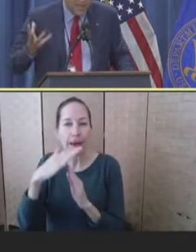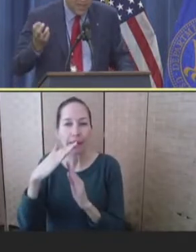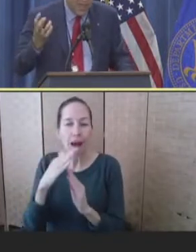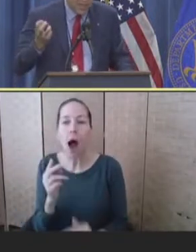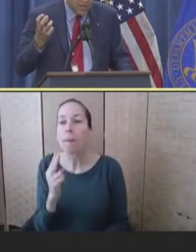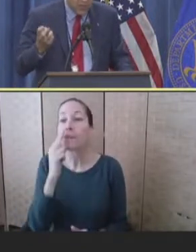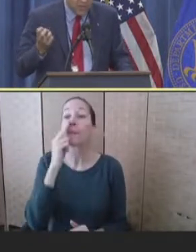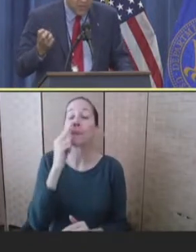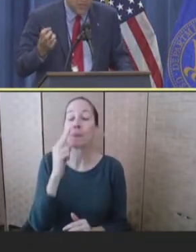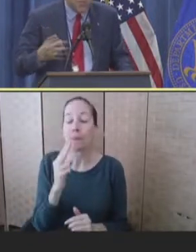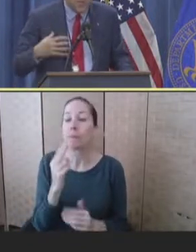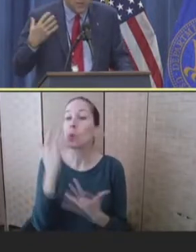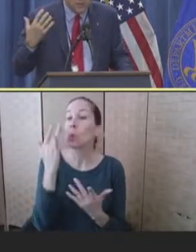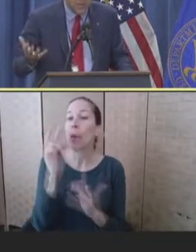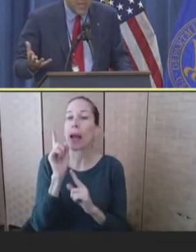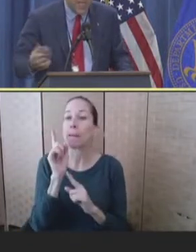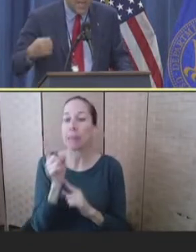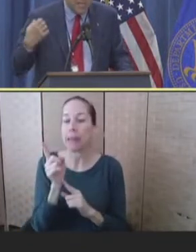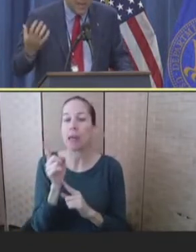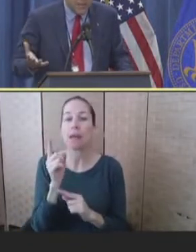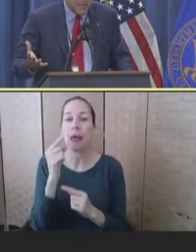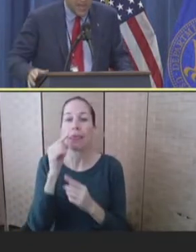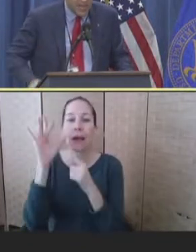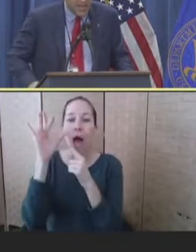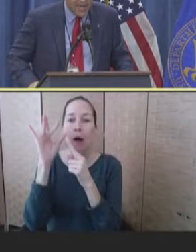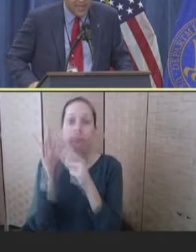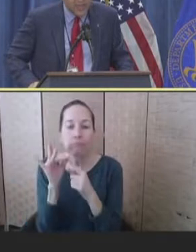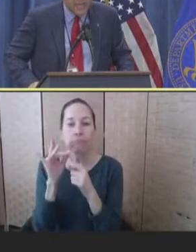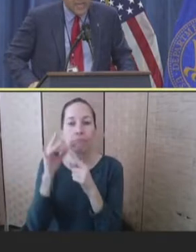It collects secretion so you can look for things like antibodies and cytokines.